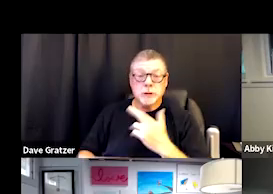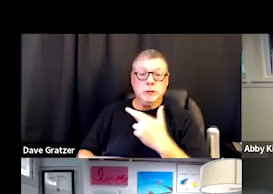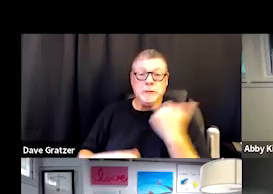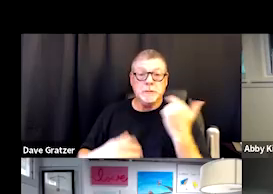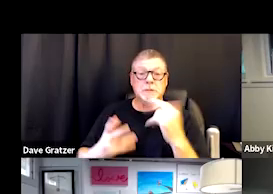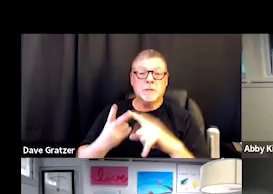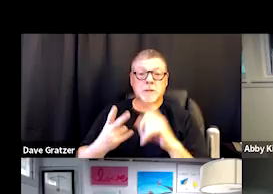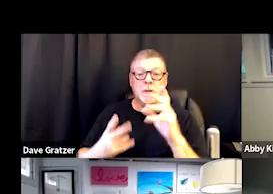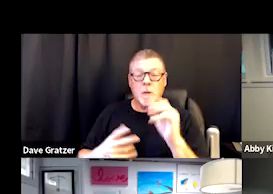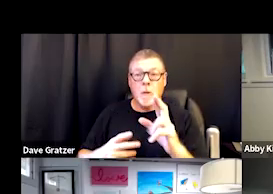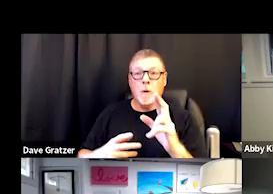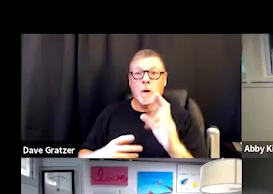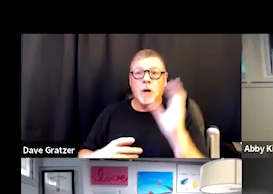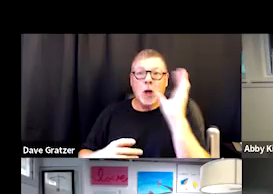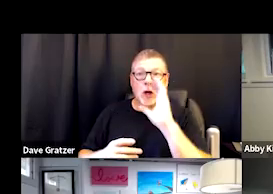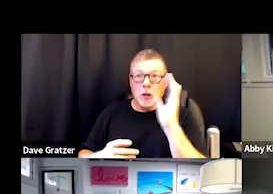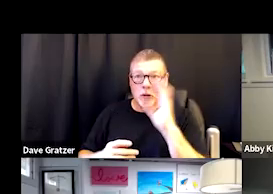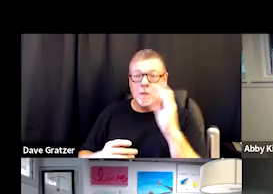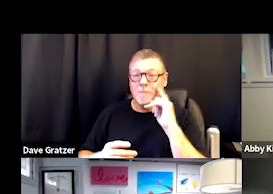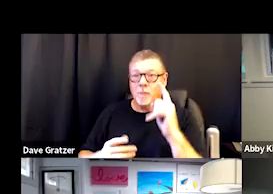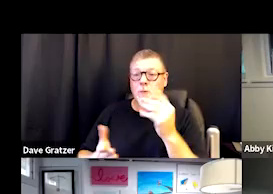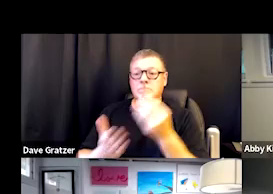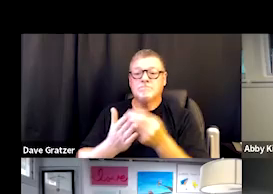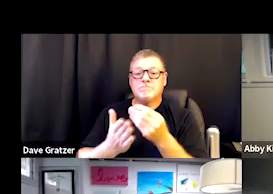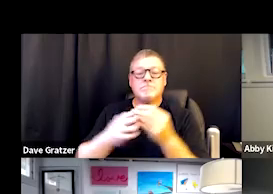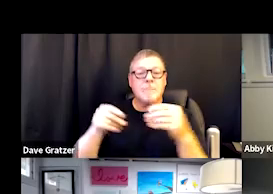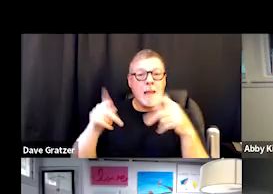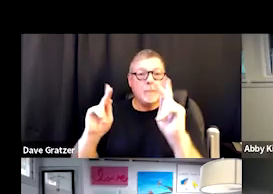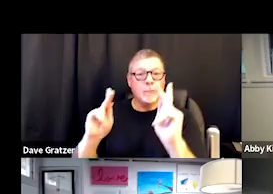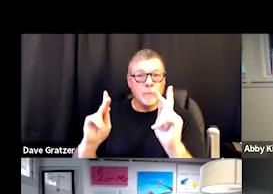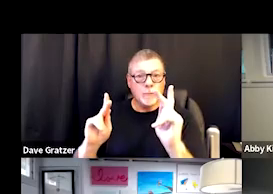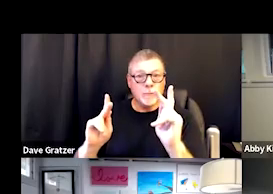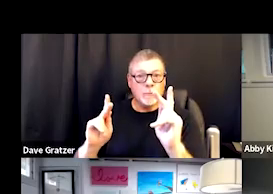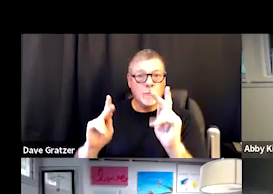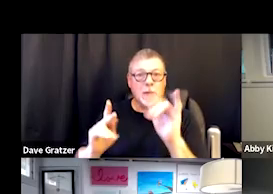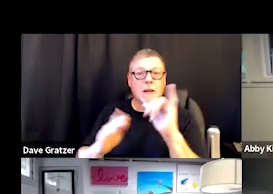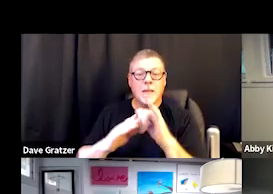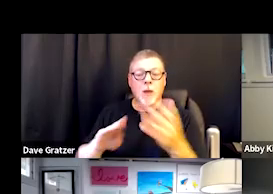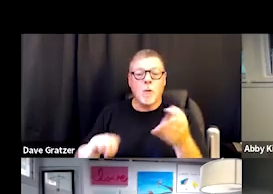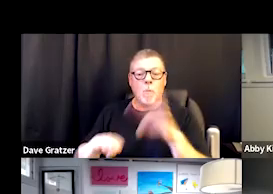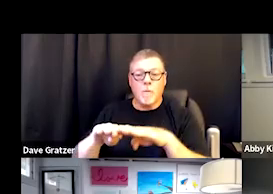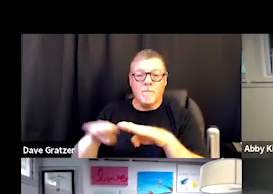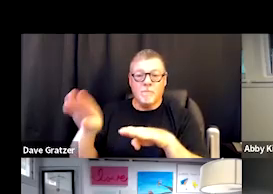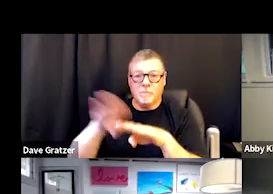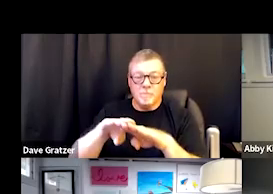or looking to them for funding opportunities that might come up that would overlap and have SOAR